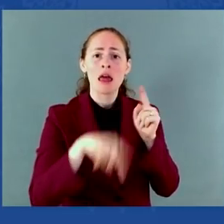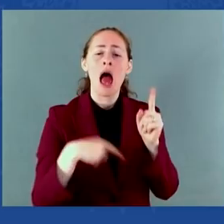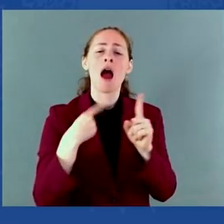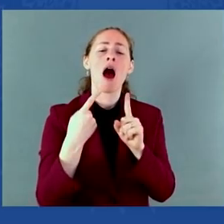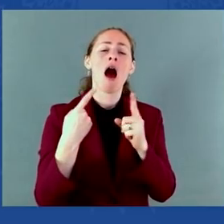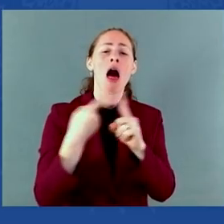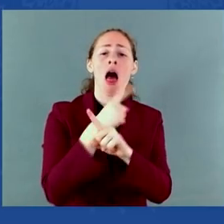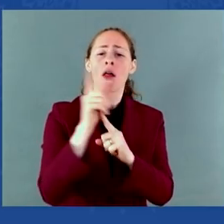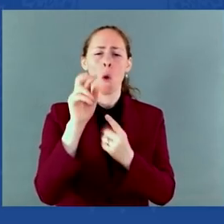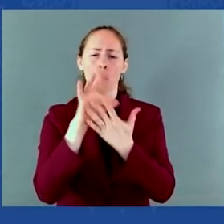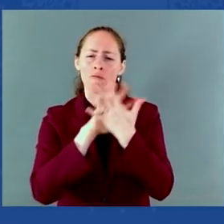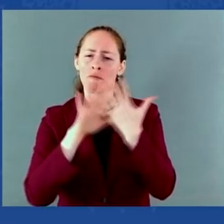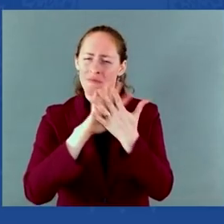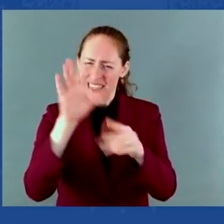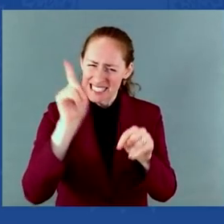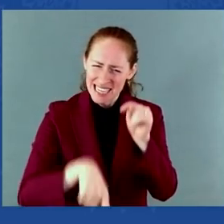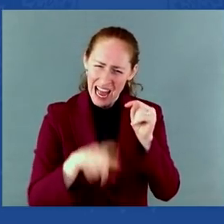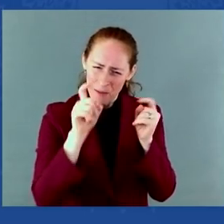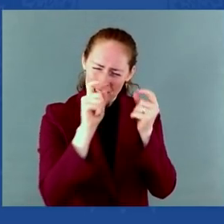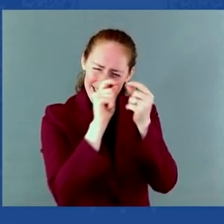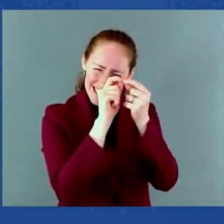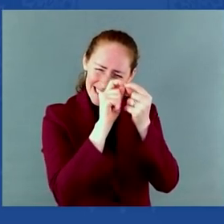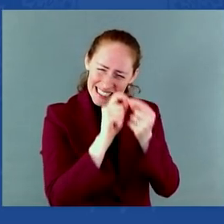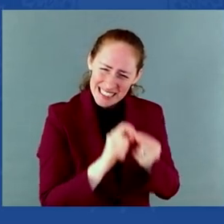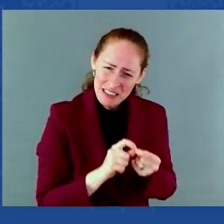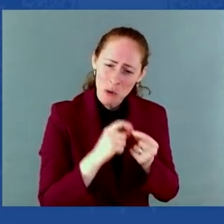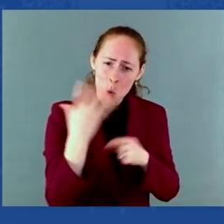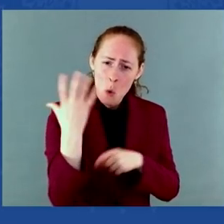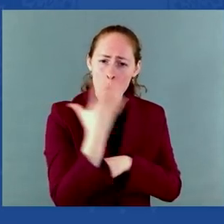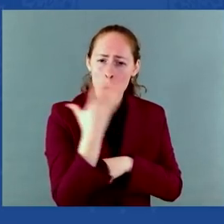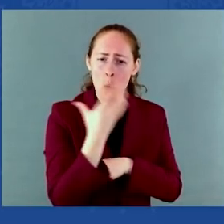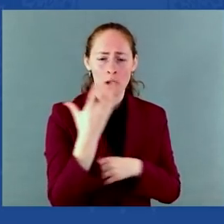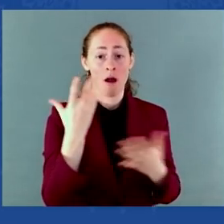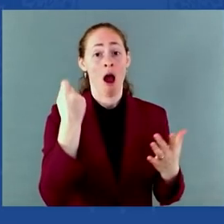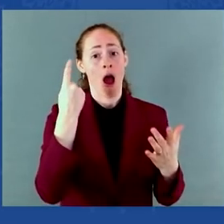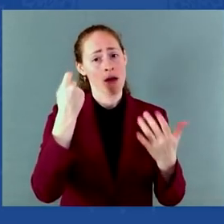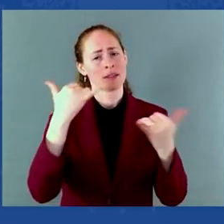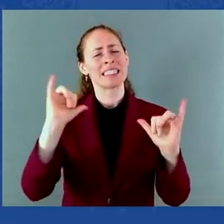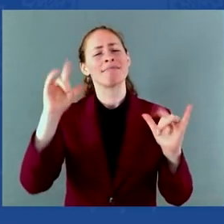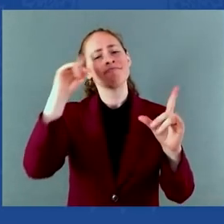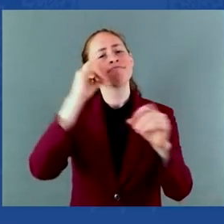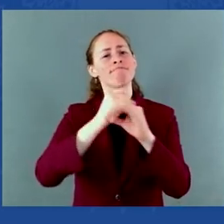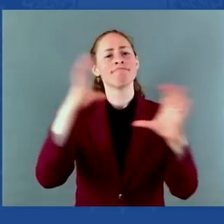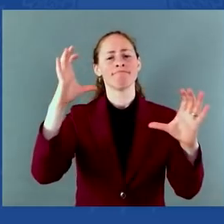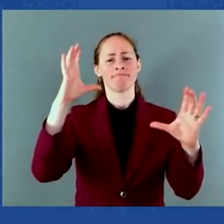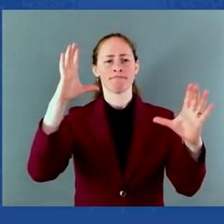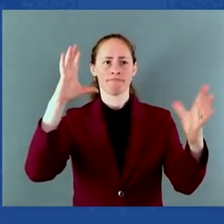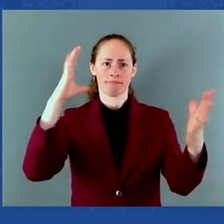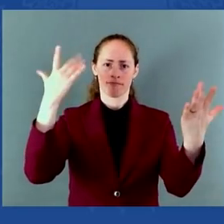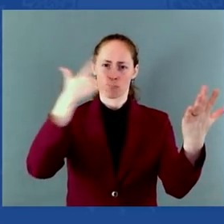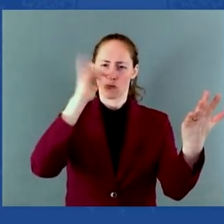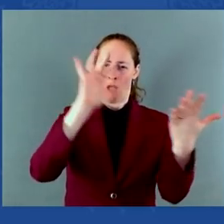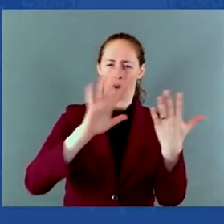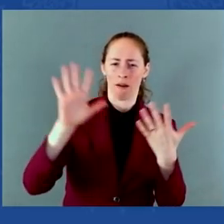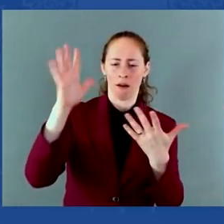He always remembered the big picture and always making the economic case of these investments and how they're going to matter to real people